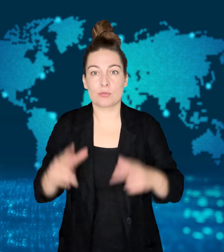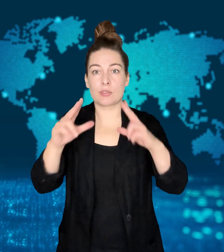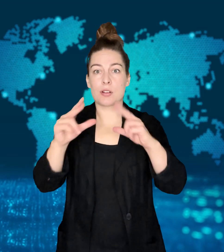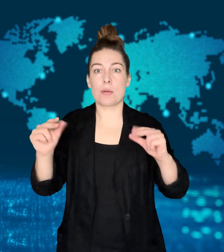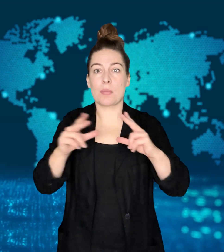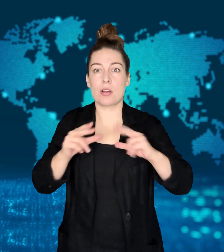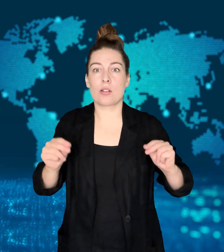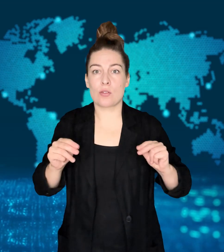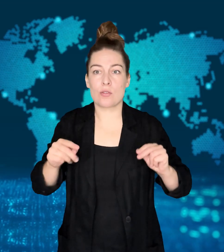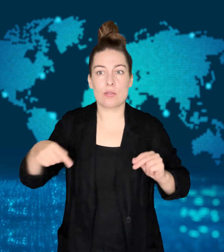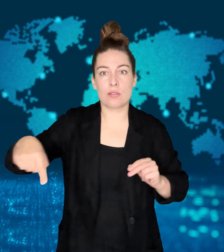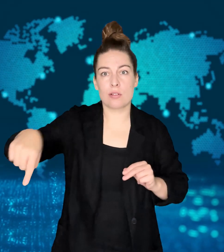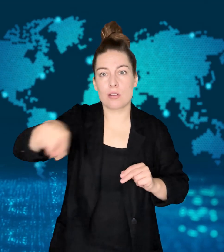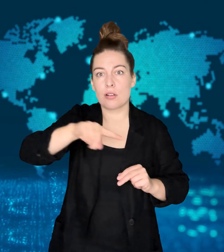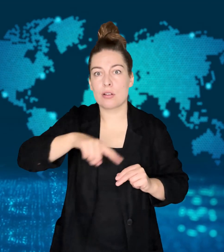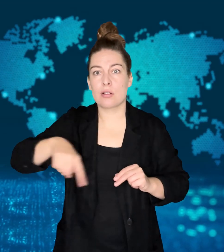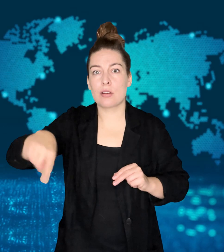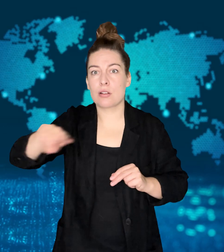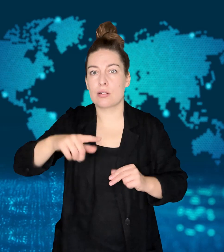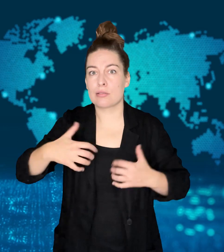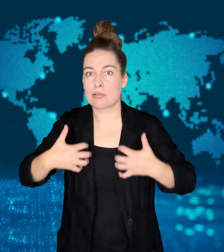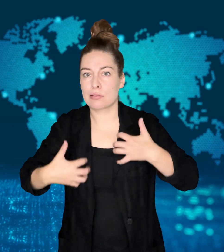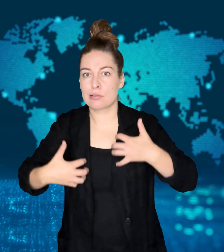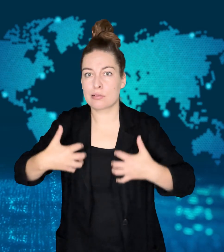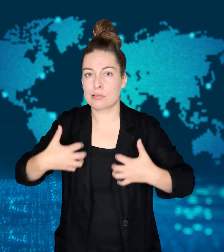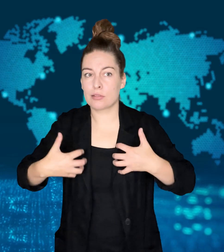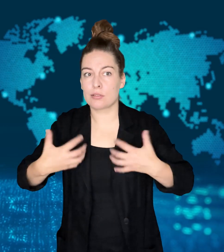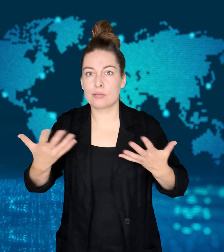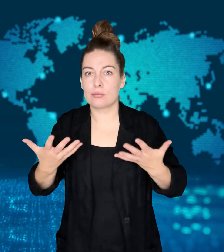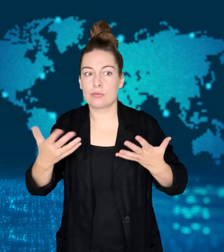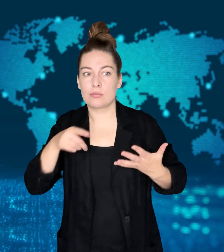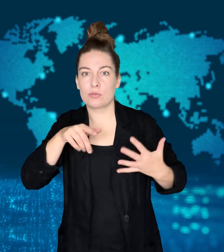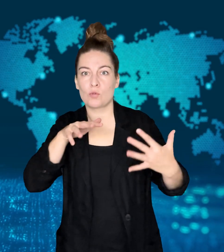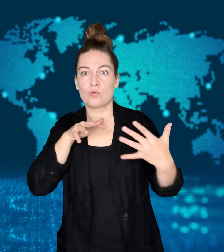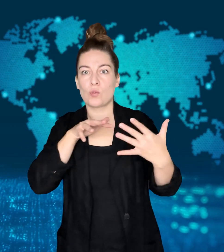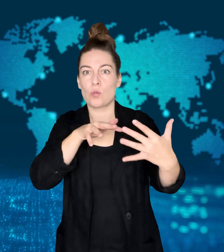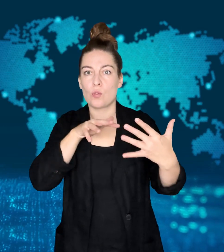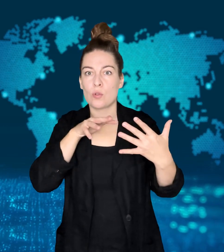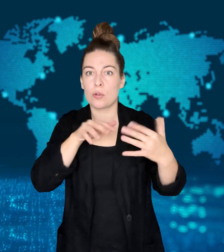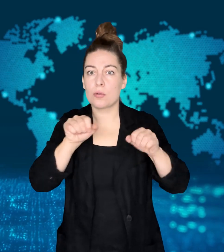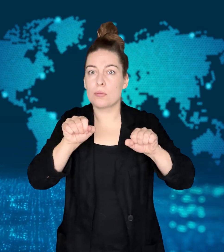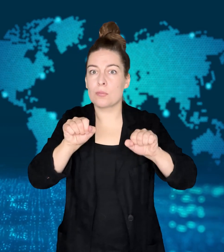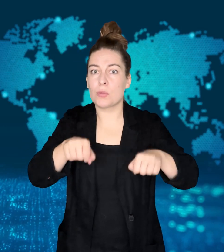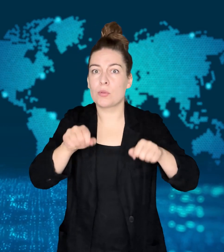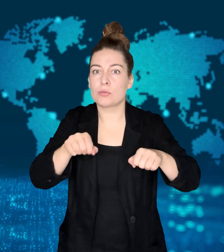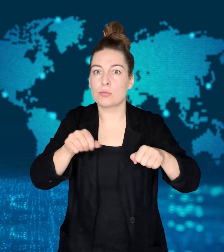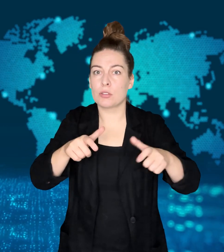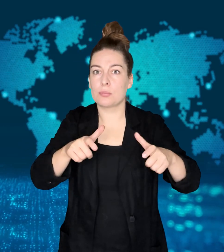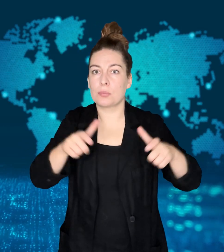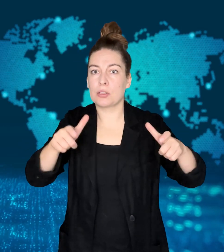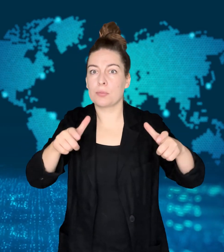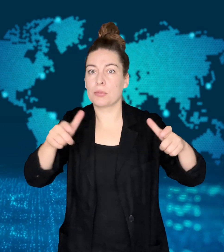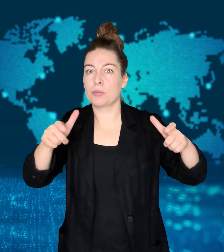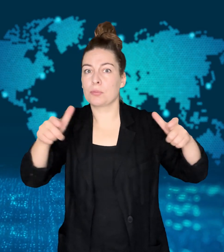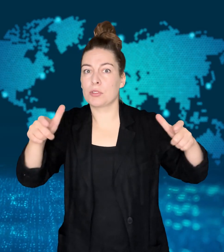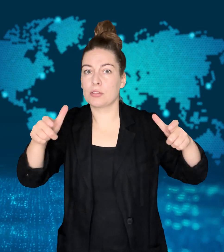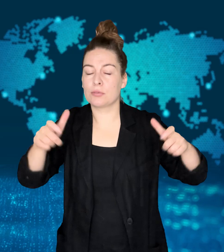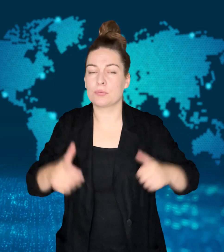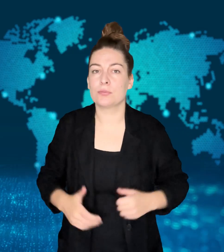Fears of larger war